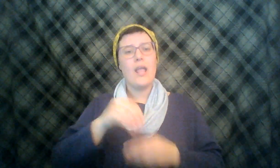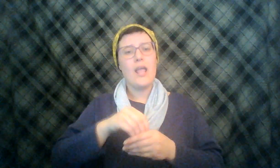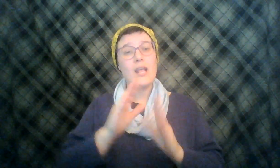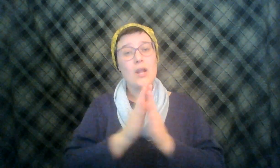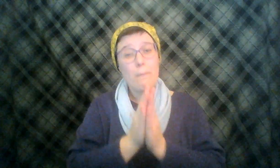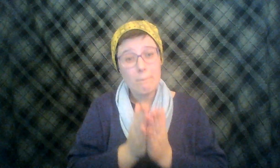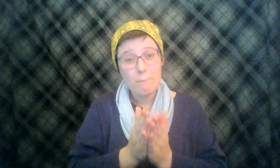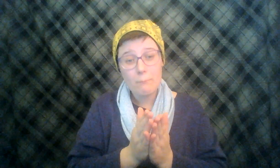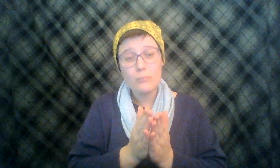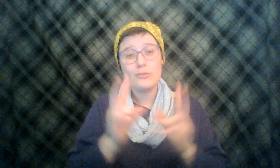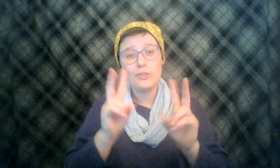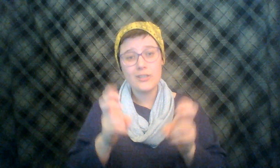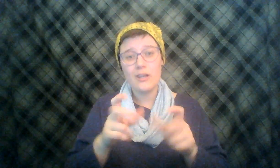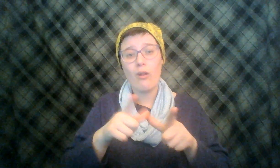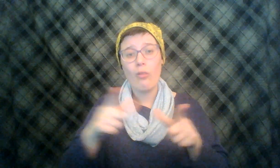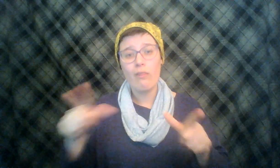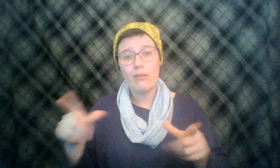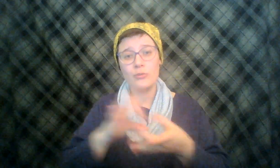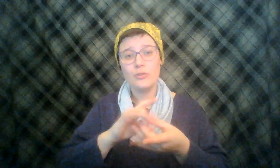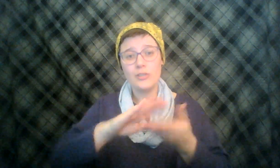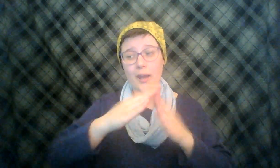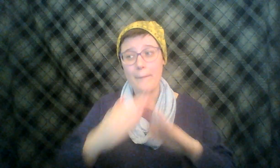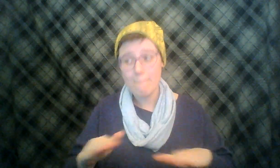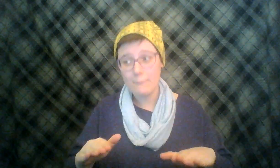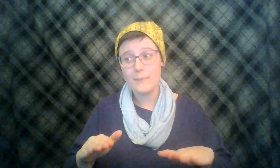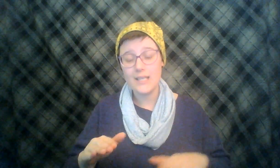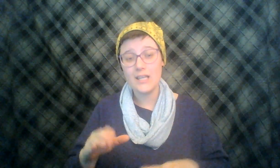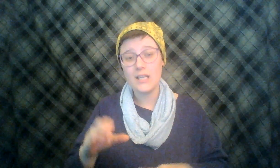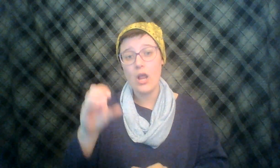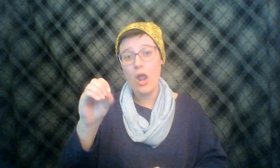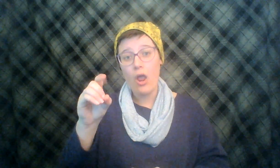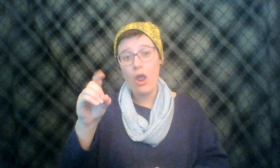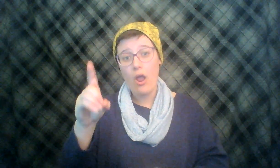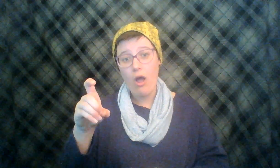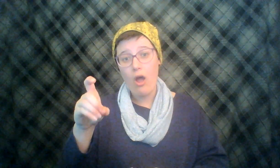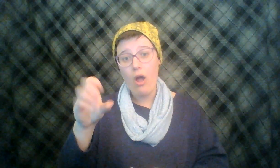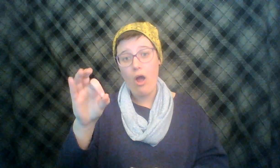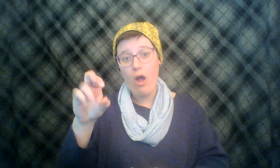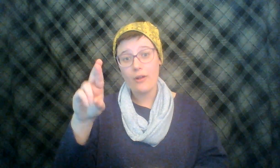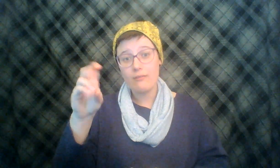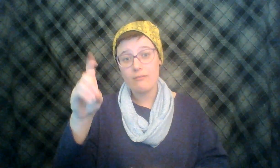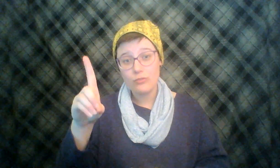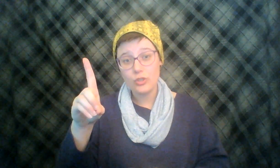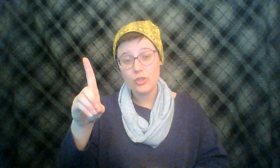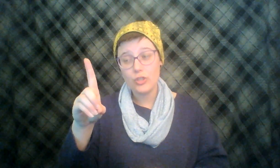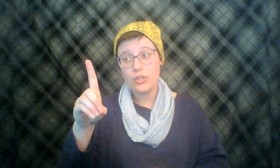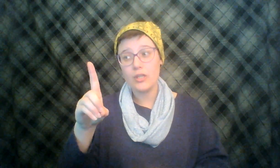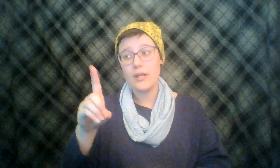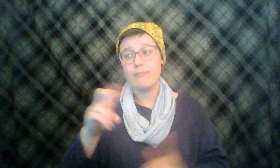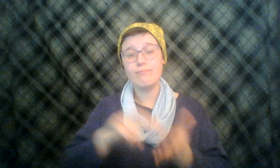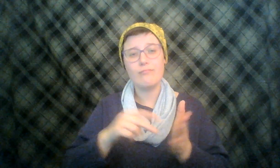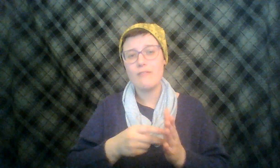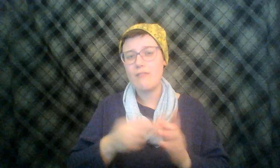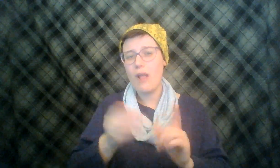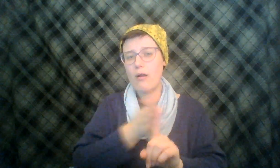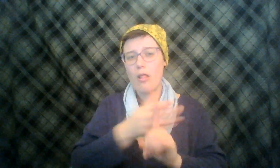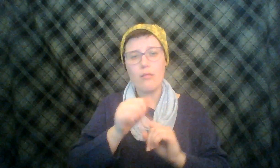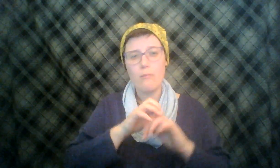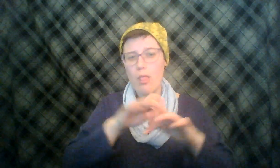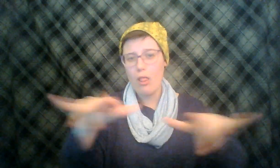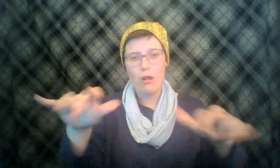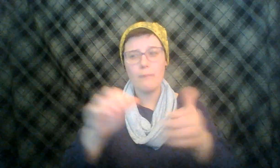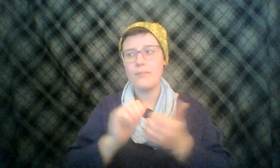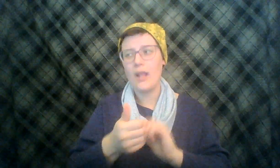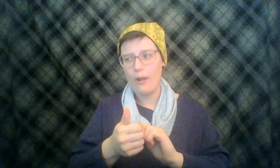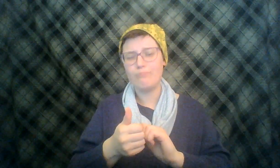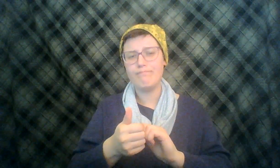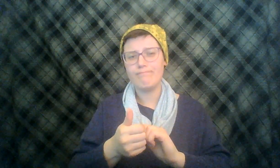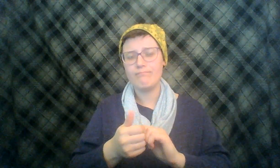In her book Language of Peace, Oxford defines propaganda as